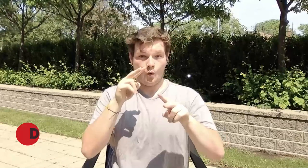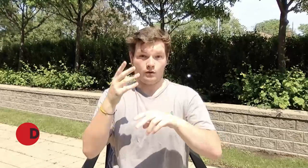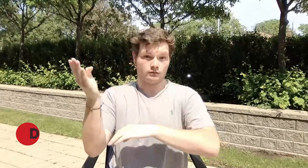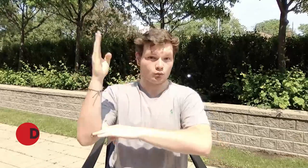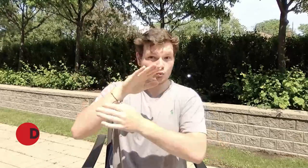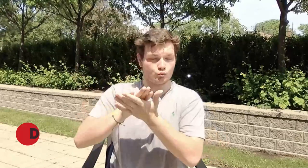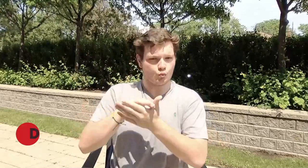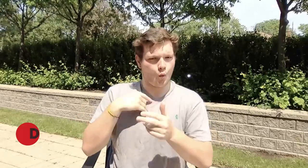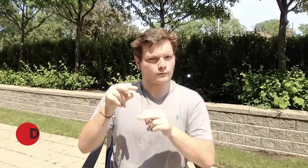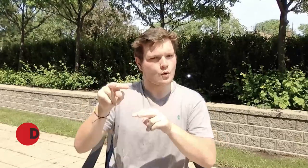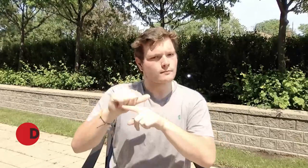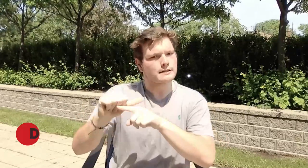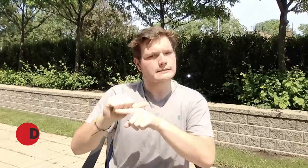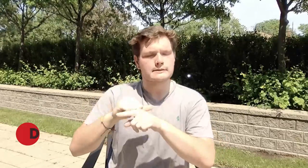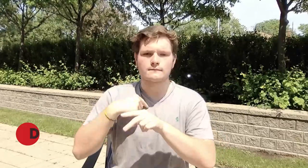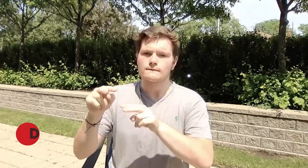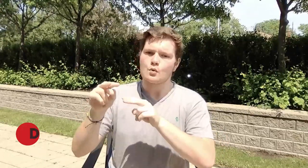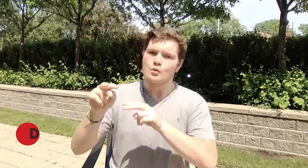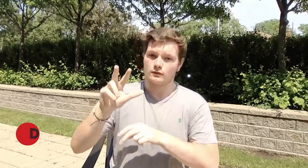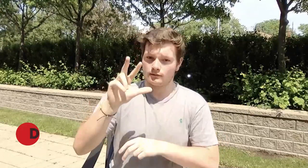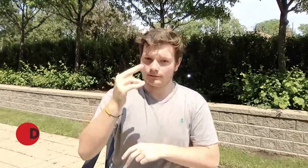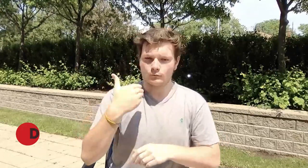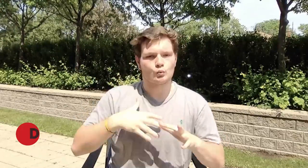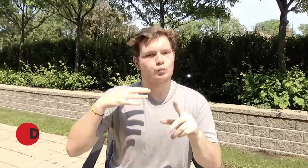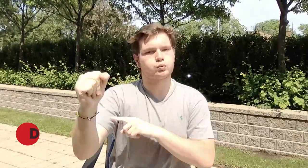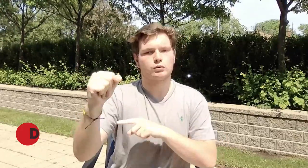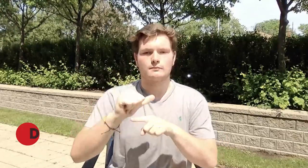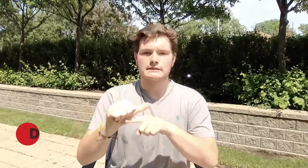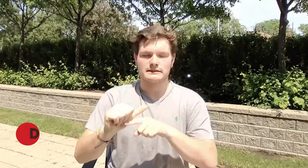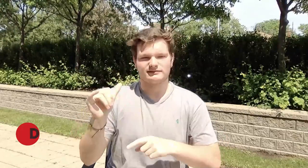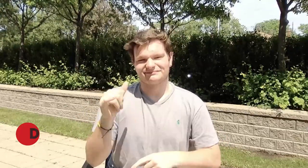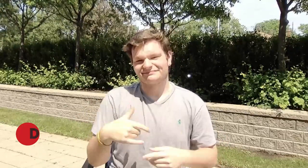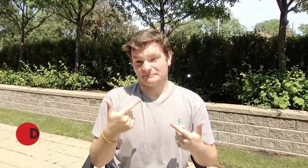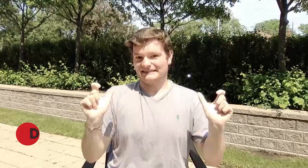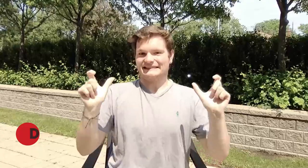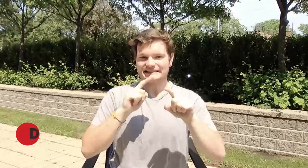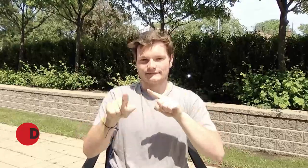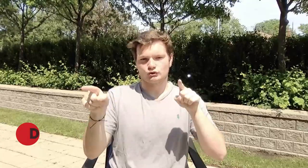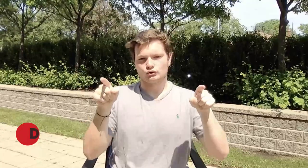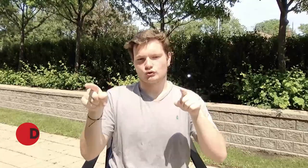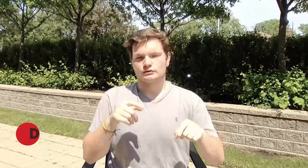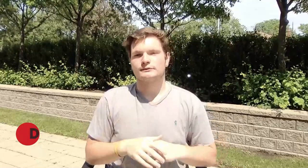I always enjoyed it and looked forward to 3:15 to practice. It was a big difference.